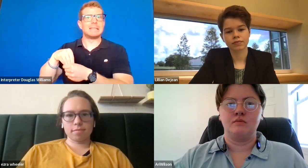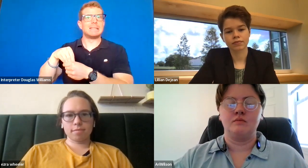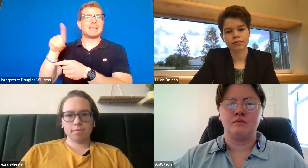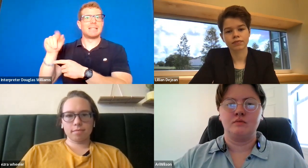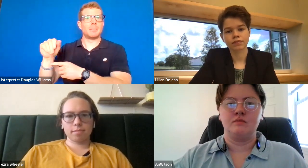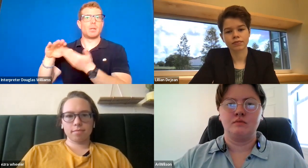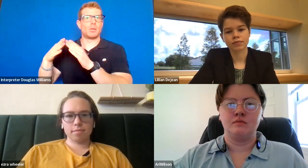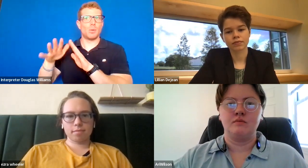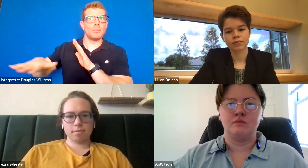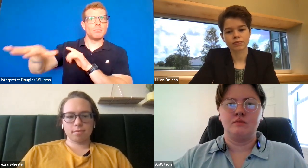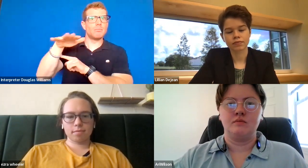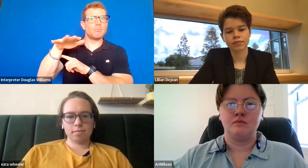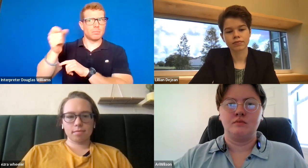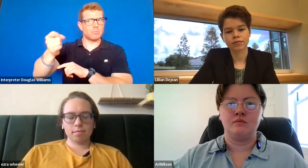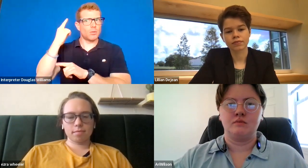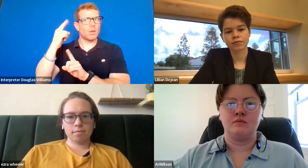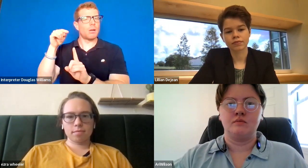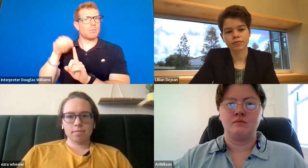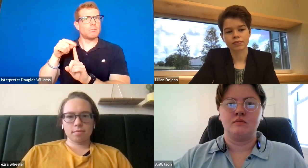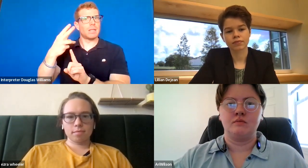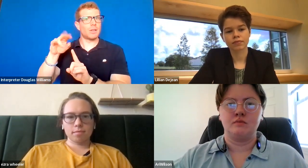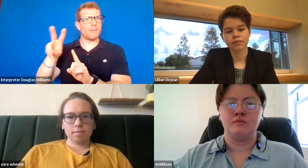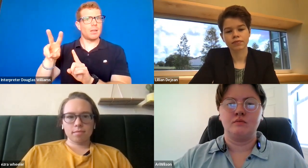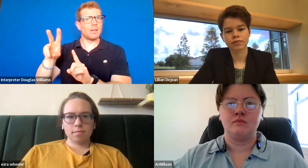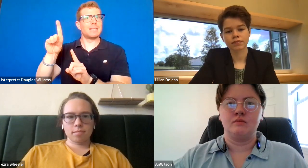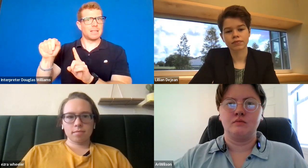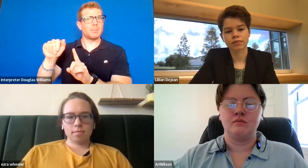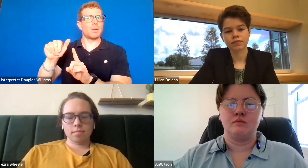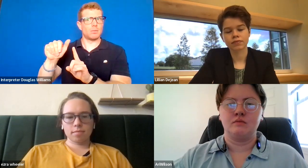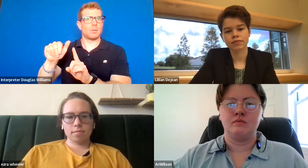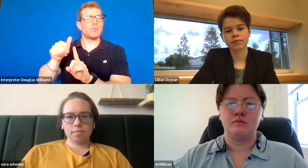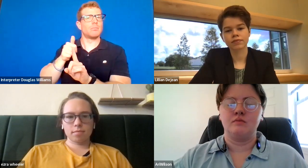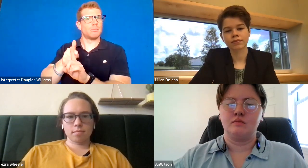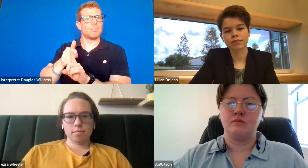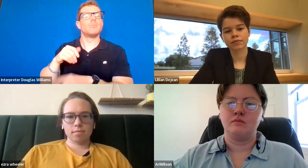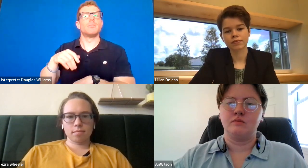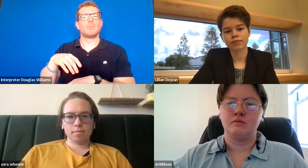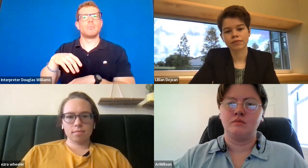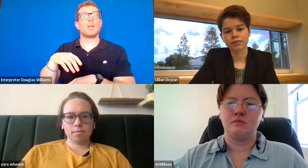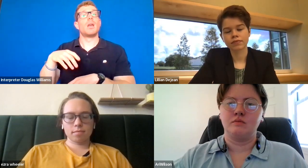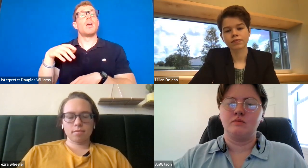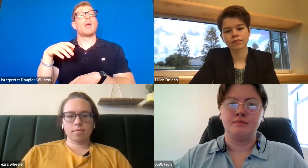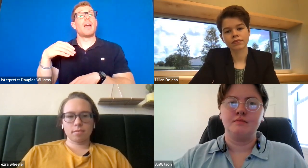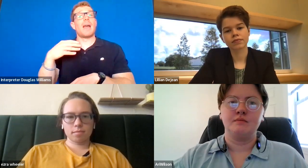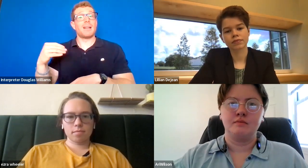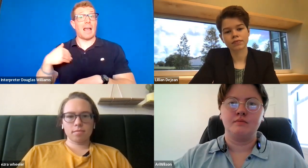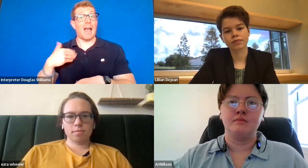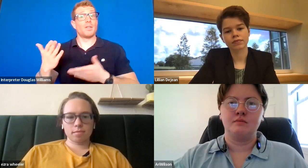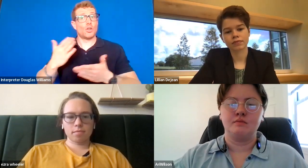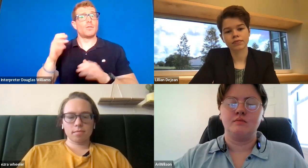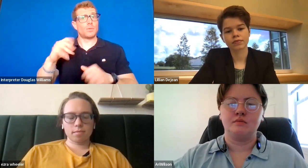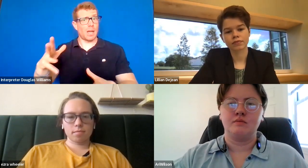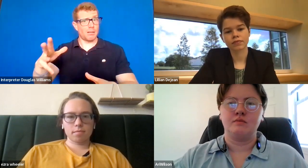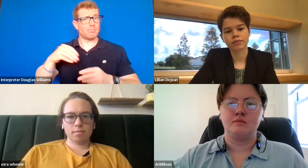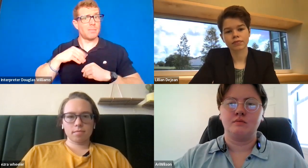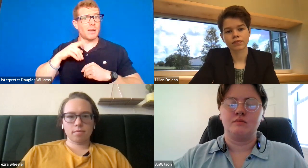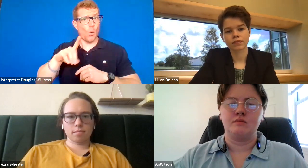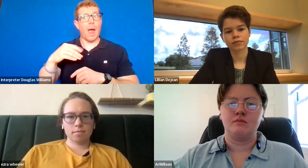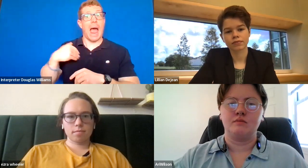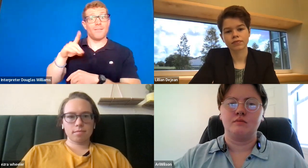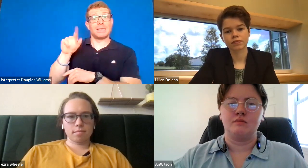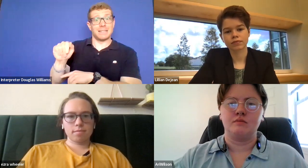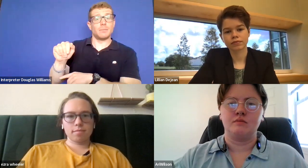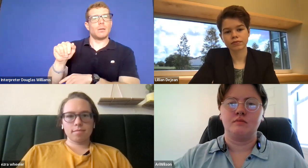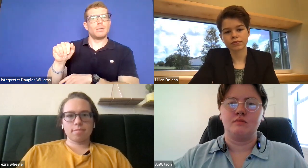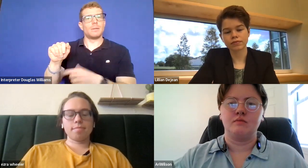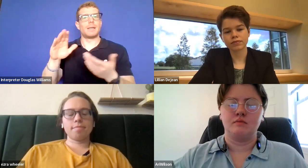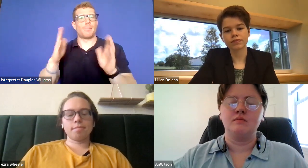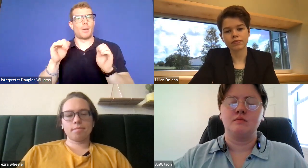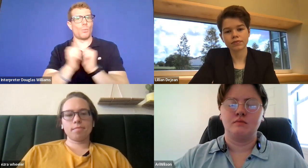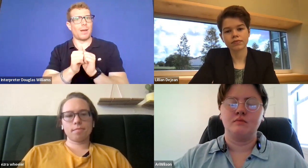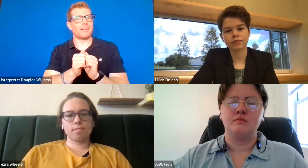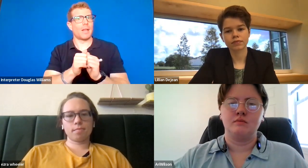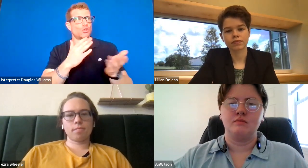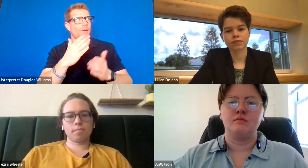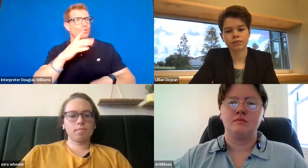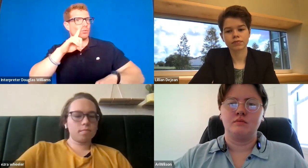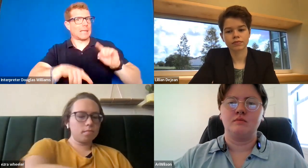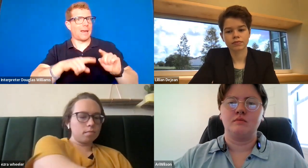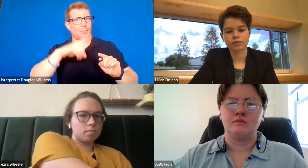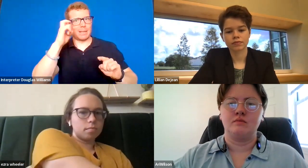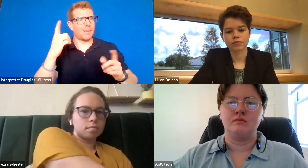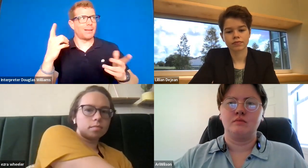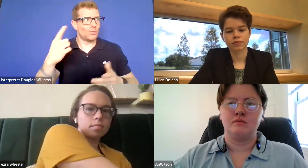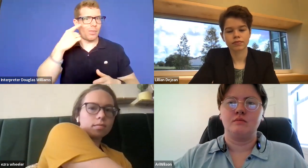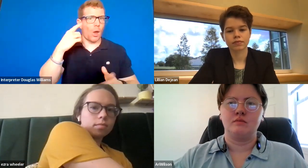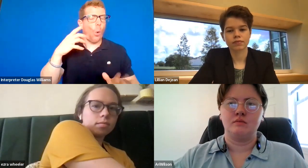This is a disability, and there are services, that you can receive for having a disability as opposed to you know It's not because you can't do anything, you know, because a lot of times I think that the stigma and then